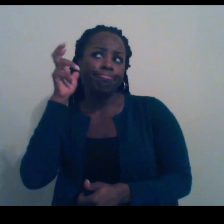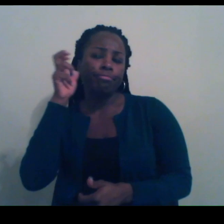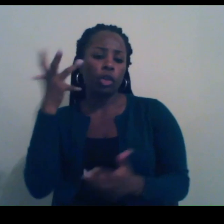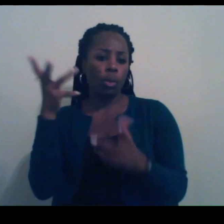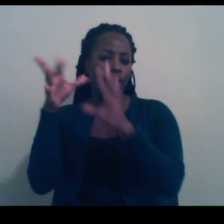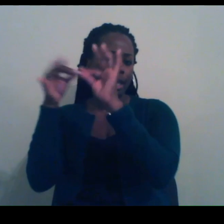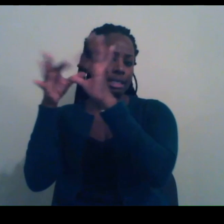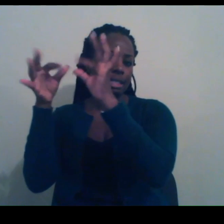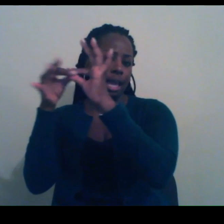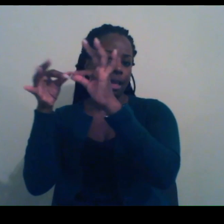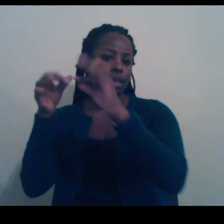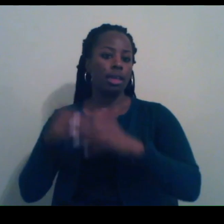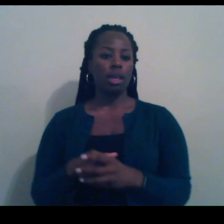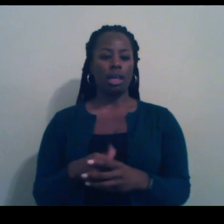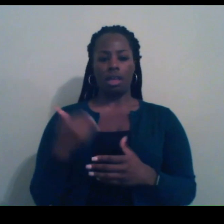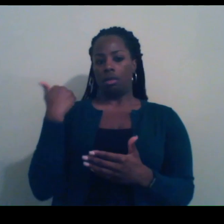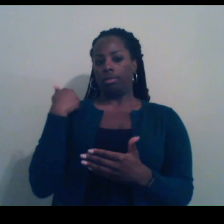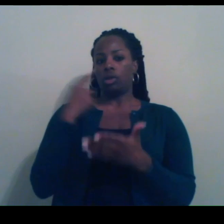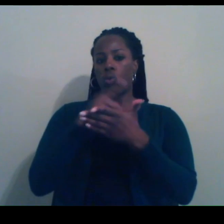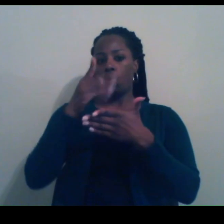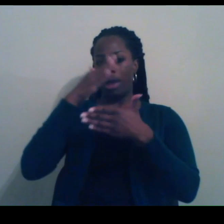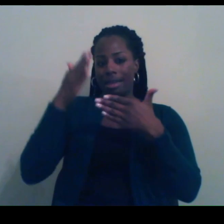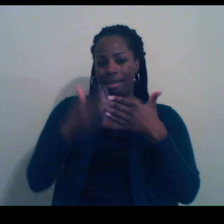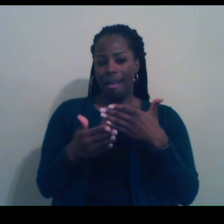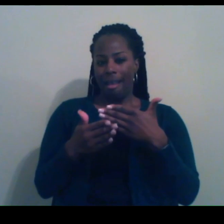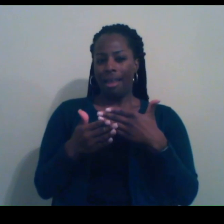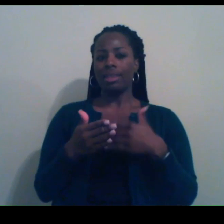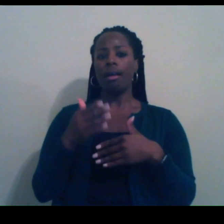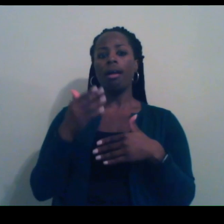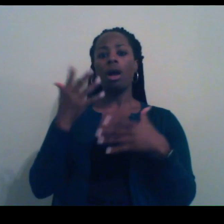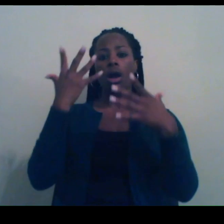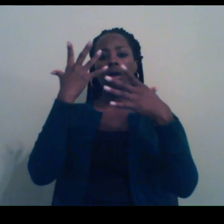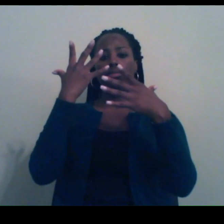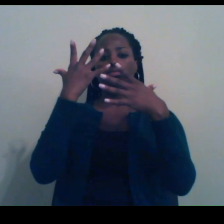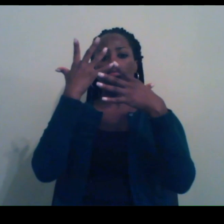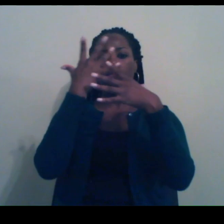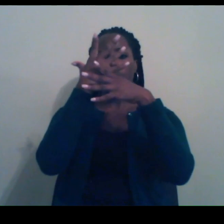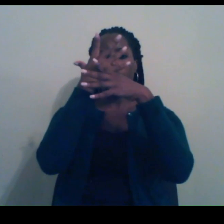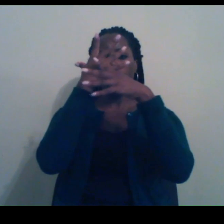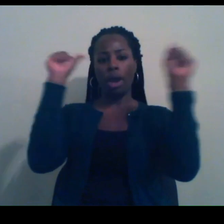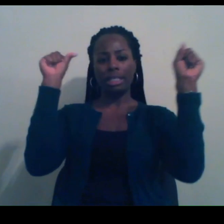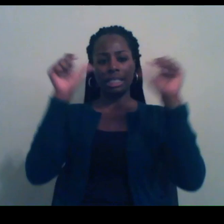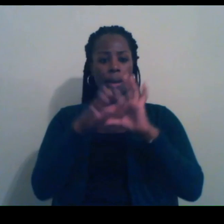weekend raising the travel advisory the American